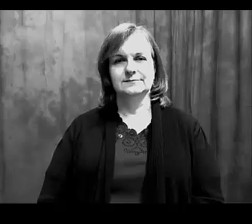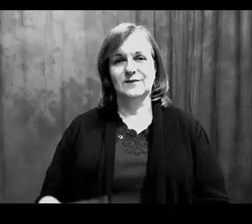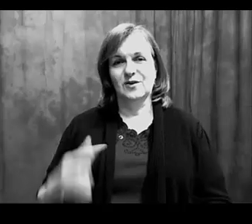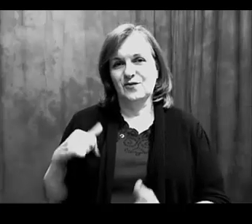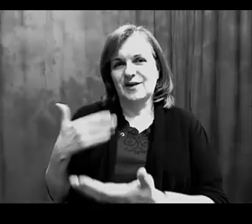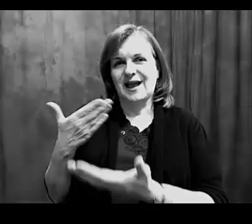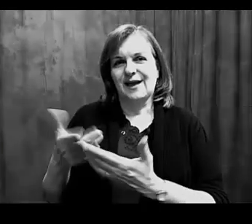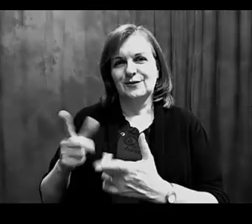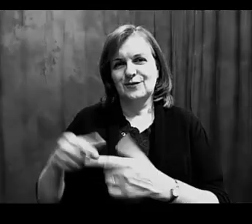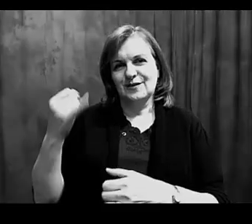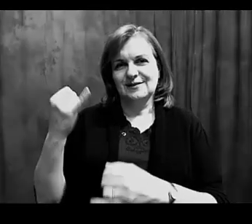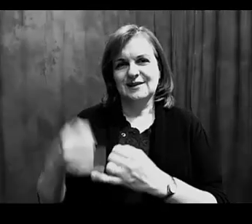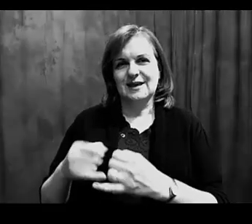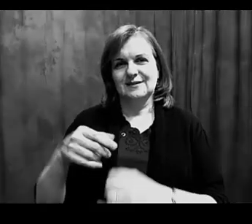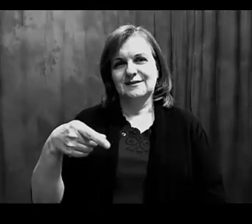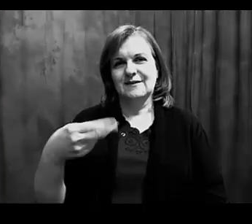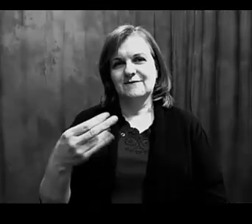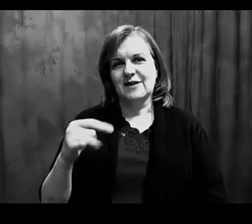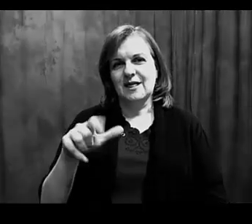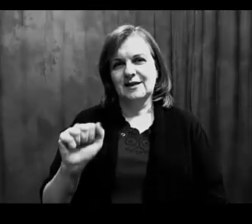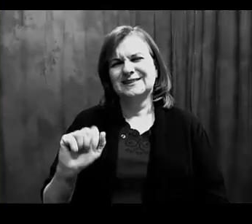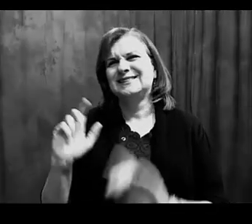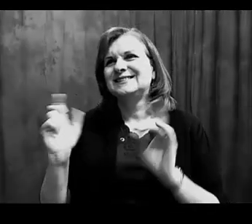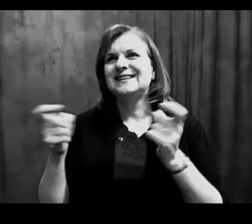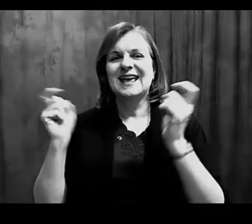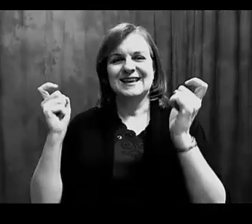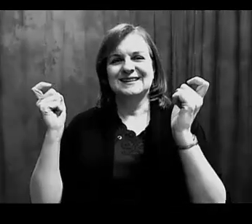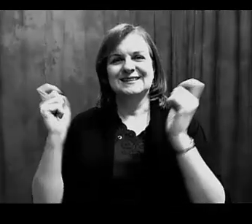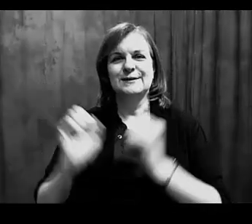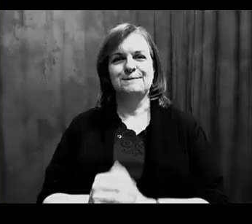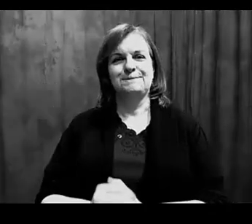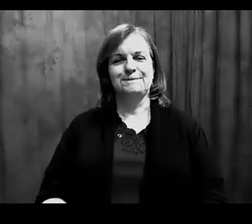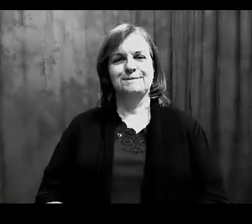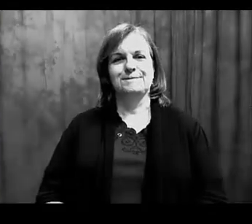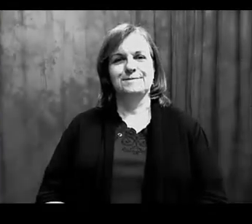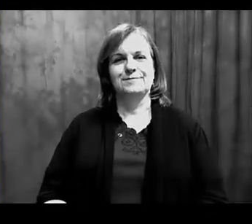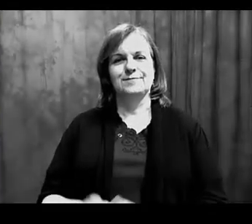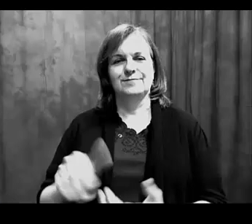We have reached the last phyla -- yay!